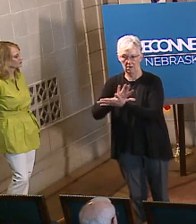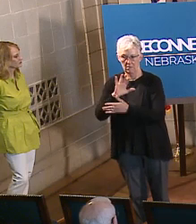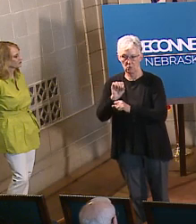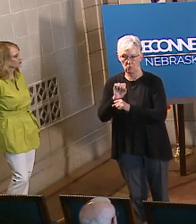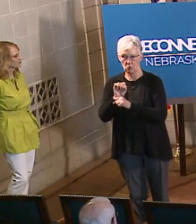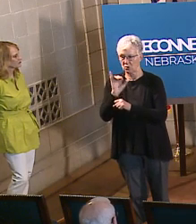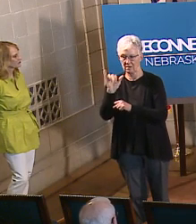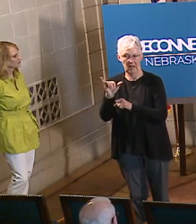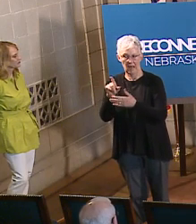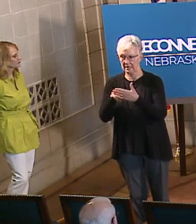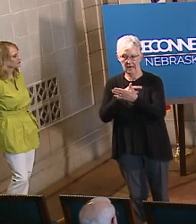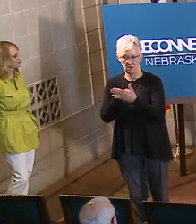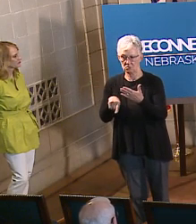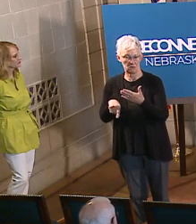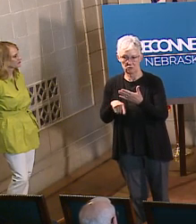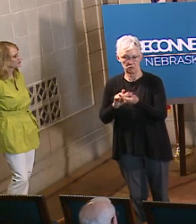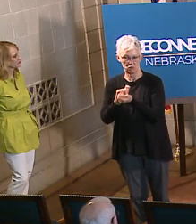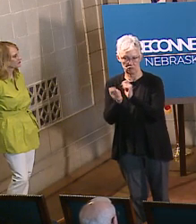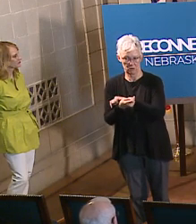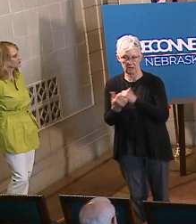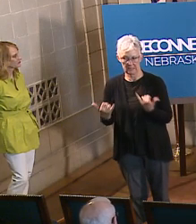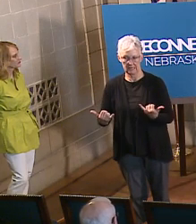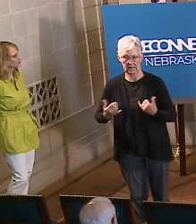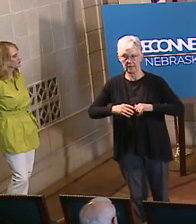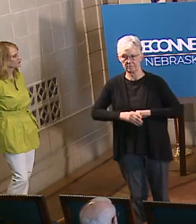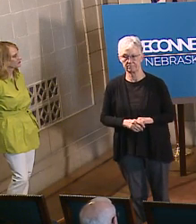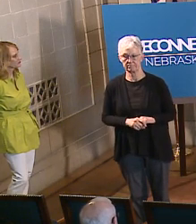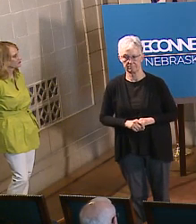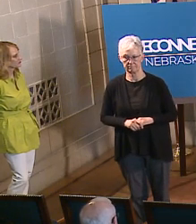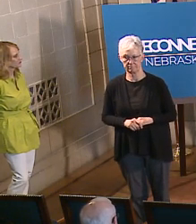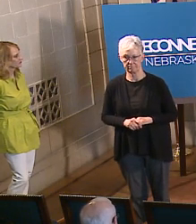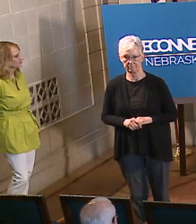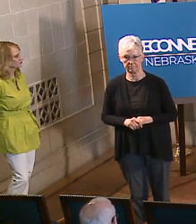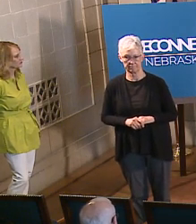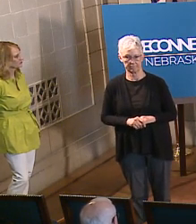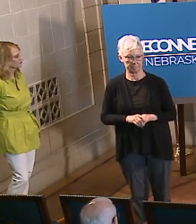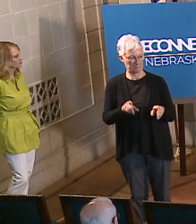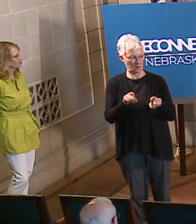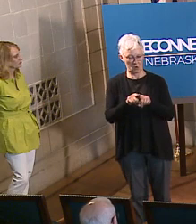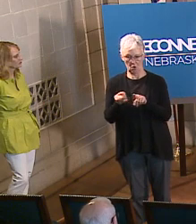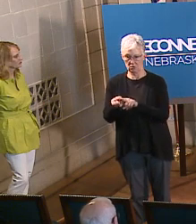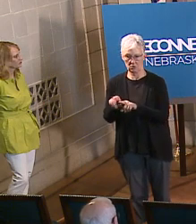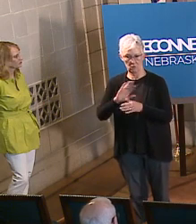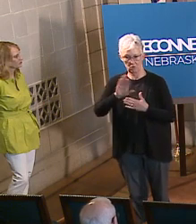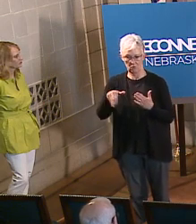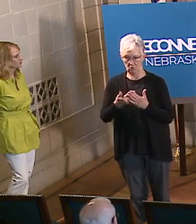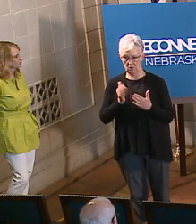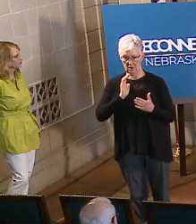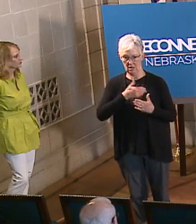REGU REGULATIONS, AND PROCESSING UNEMPLOYMENT CLAIMS, NO LONGER